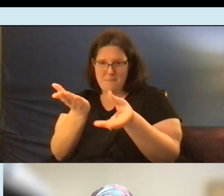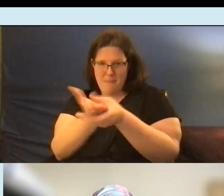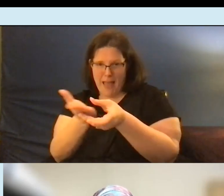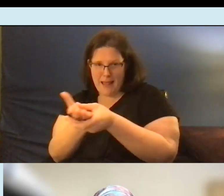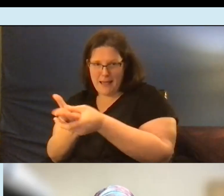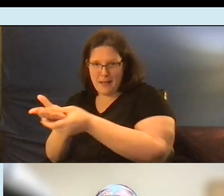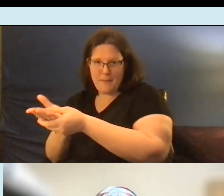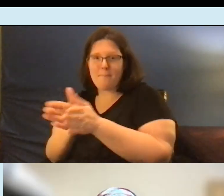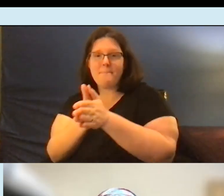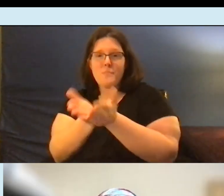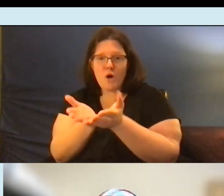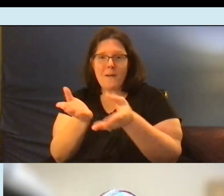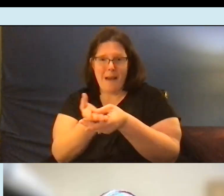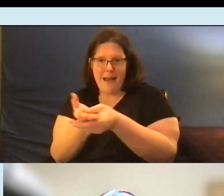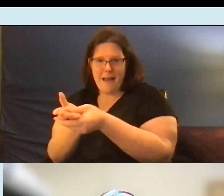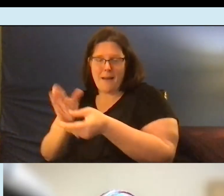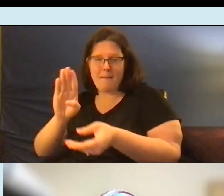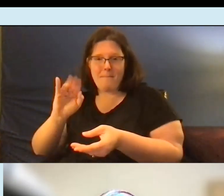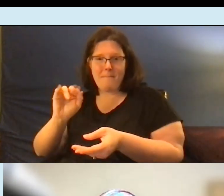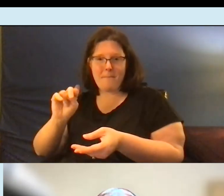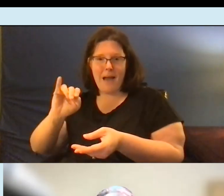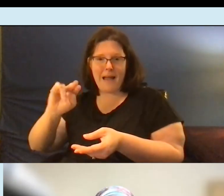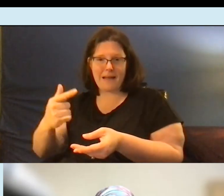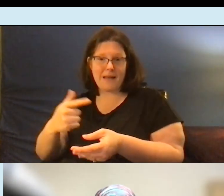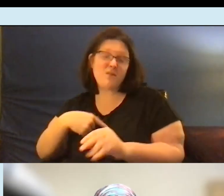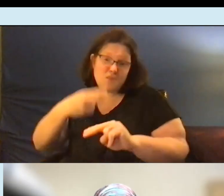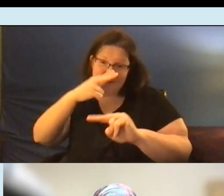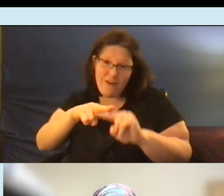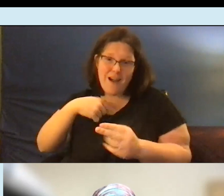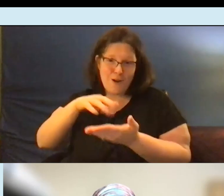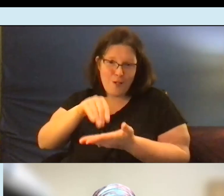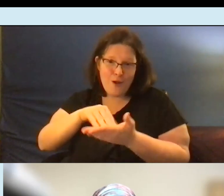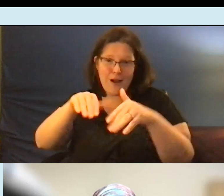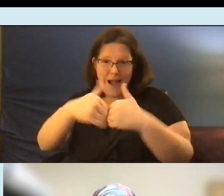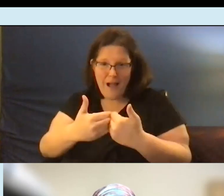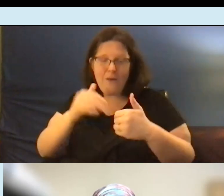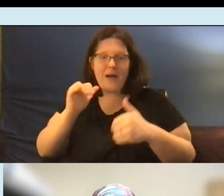binding which was uh a really fun thing for me to learn how to do and has been really enjoyable for